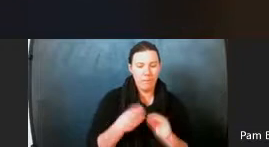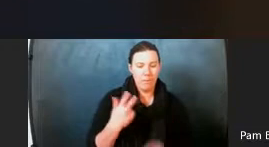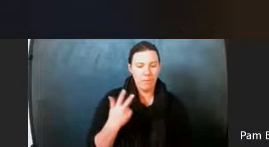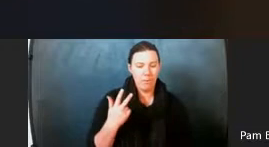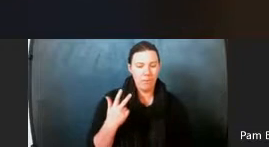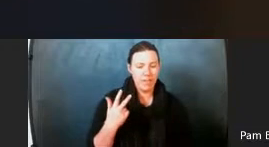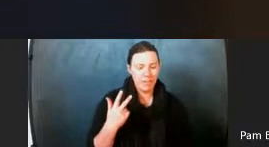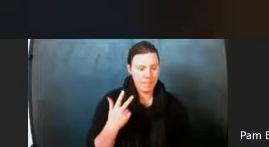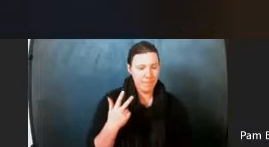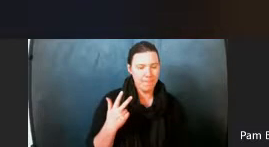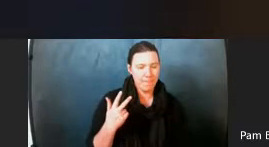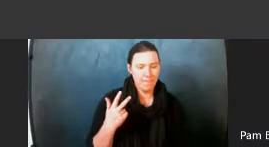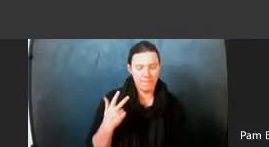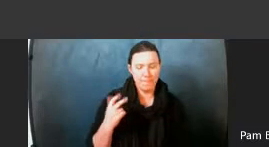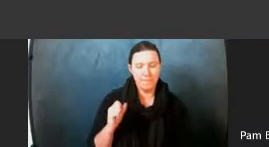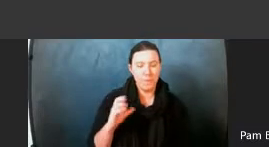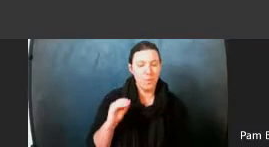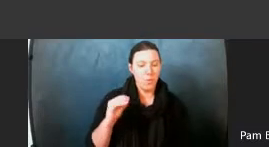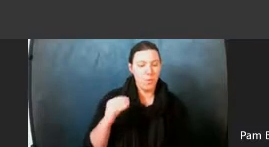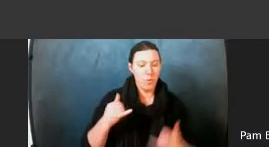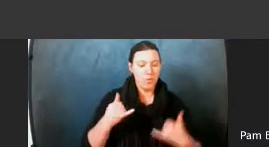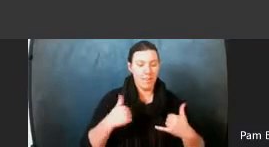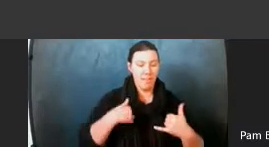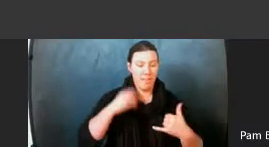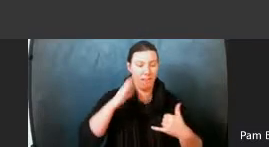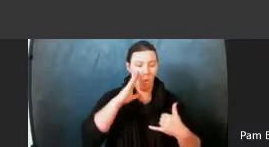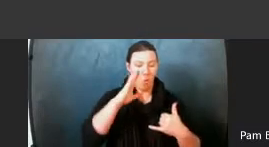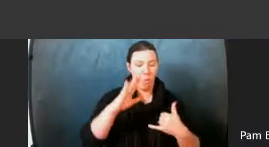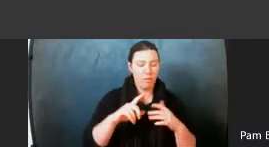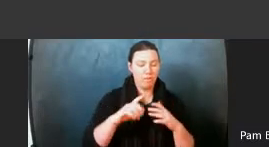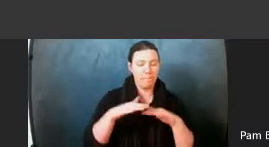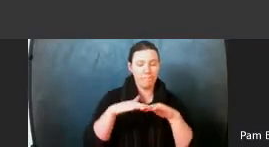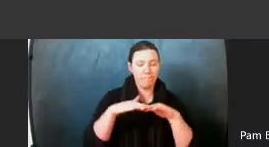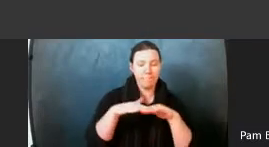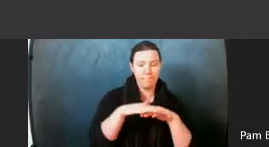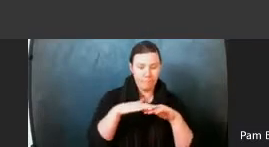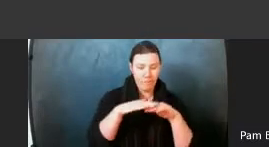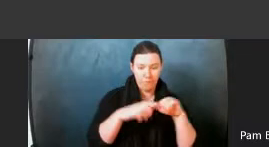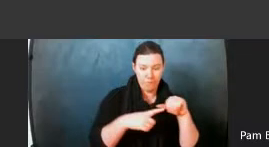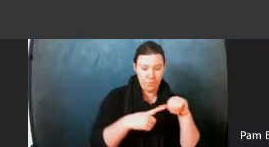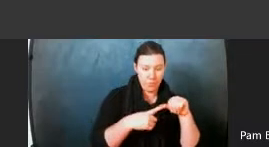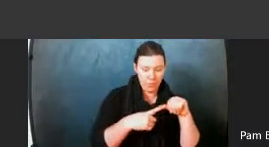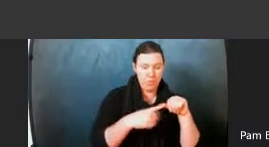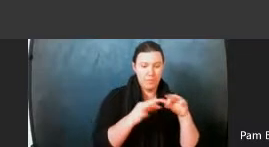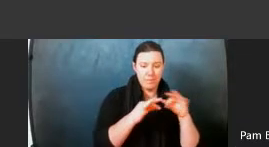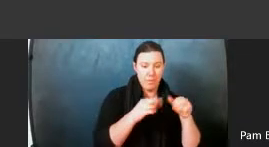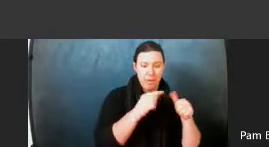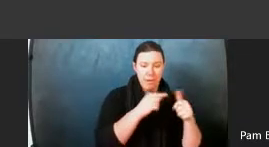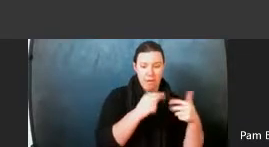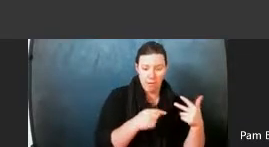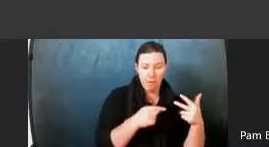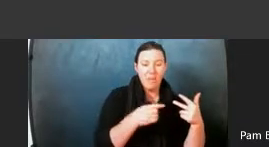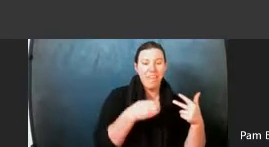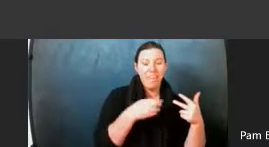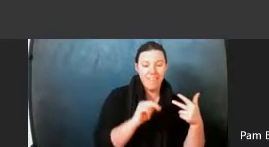And so today, we're gonna do a brief overview before we get started and then we'll get right into it. And so with that overview,